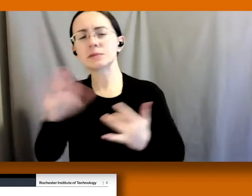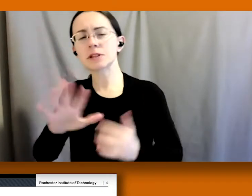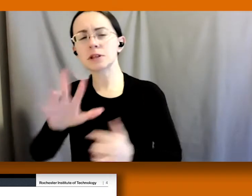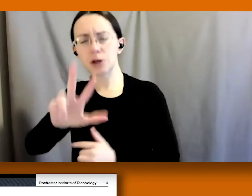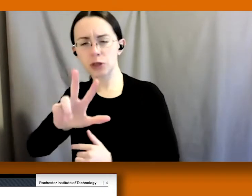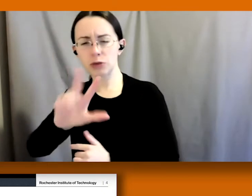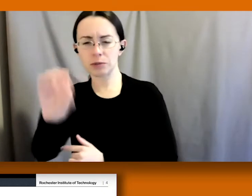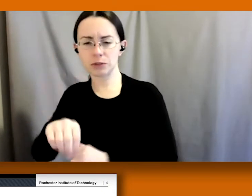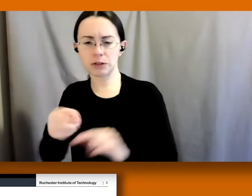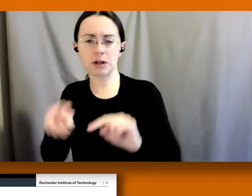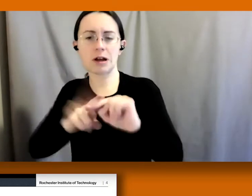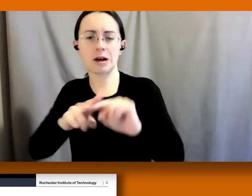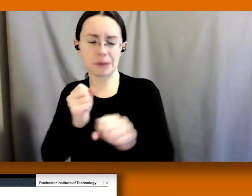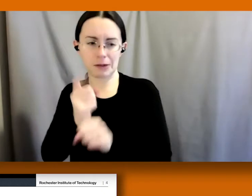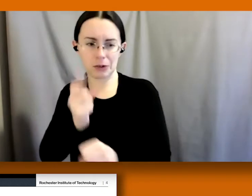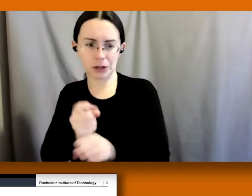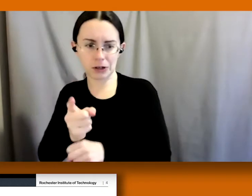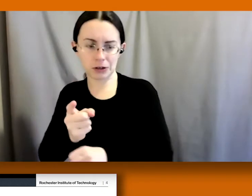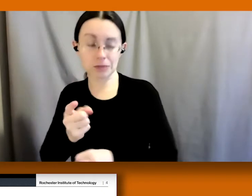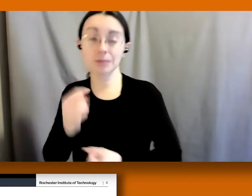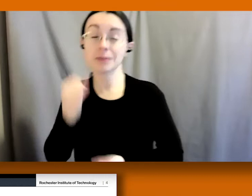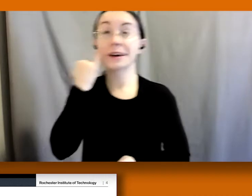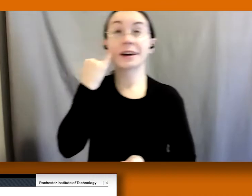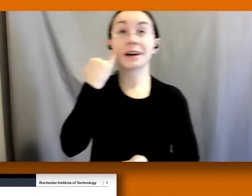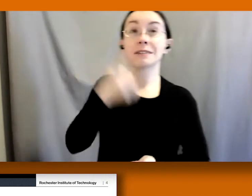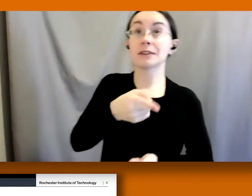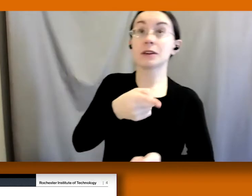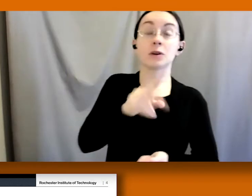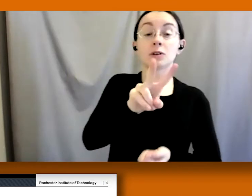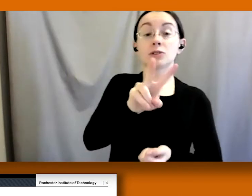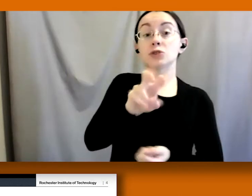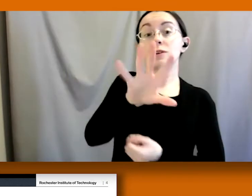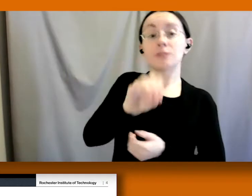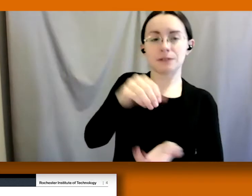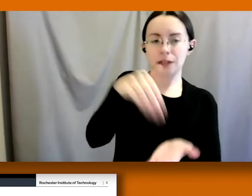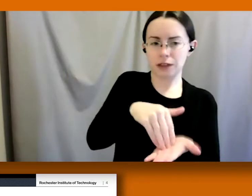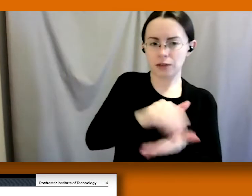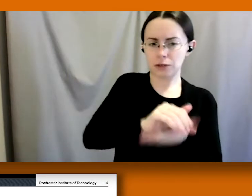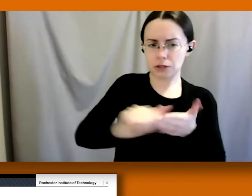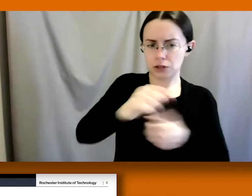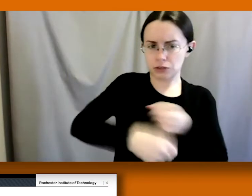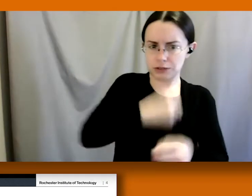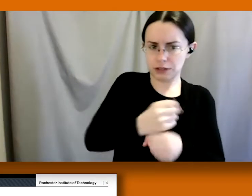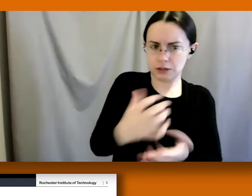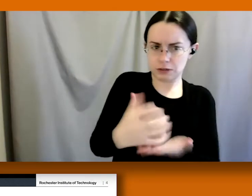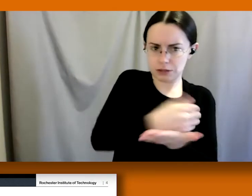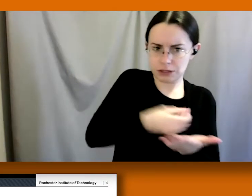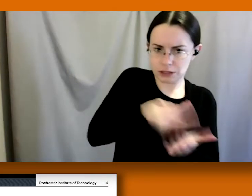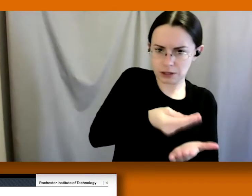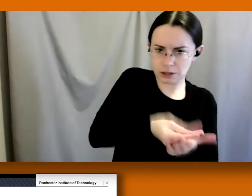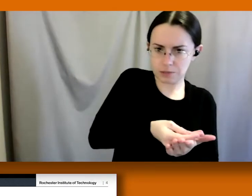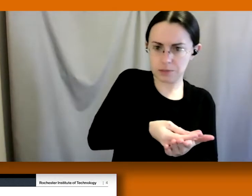So, if you happen to make $250,000 a year, I will cap your salary in the budget